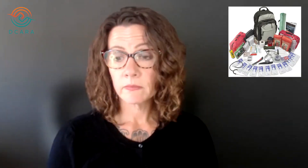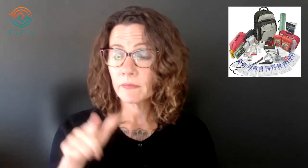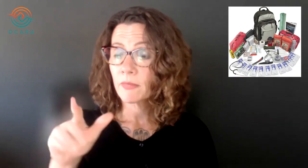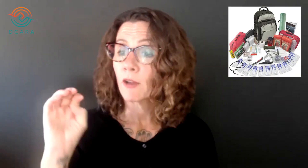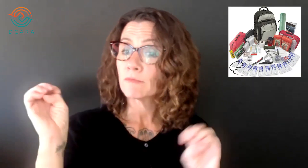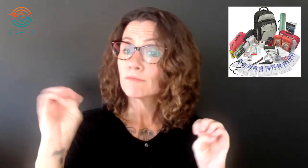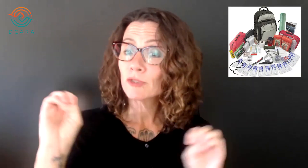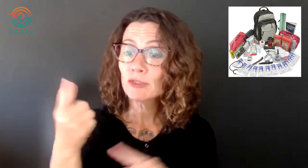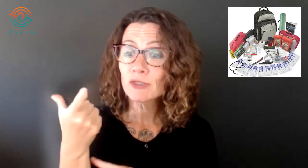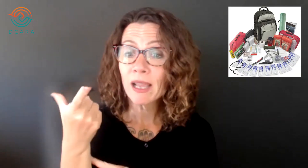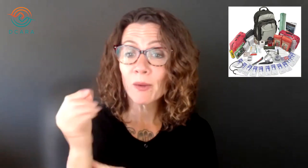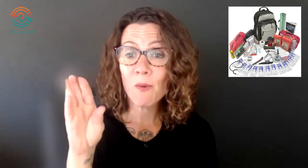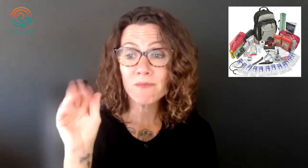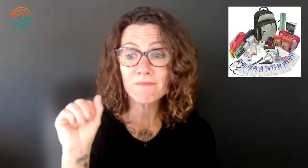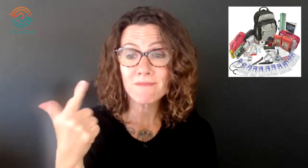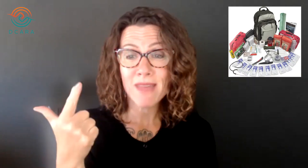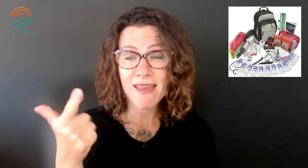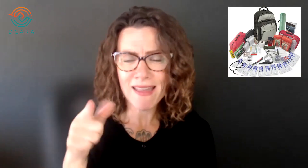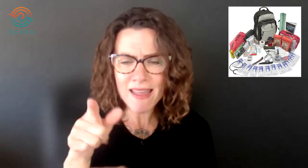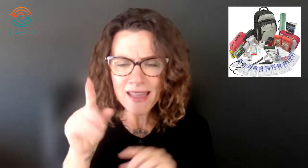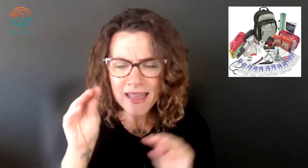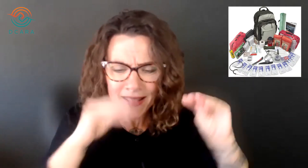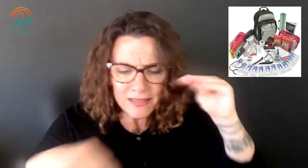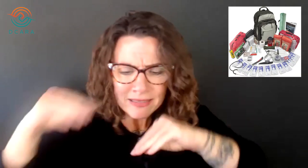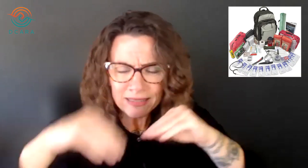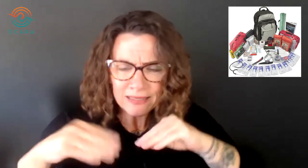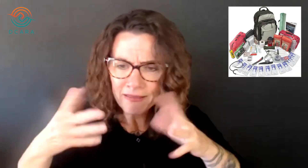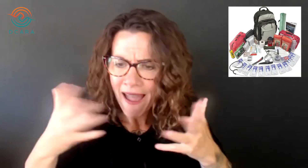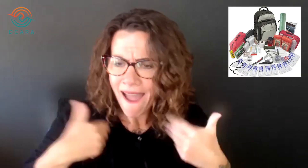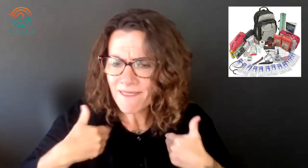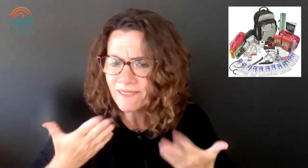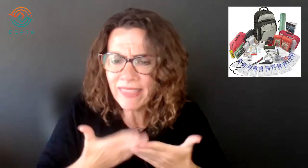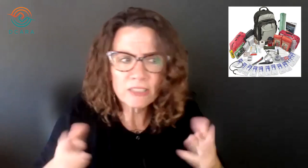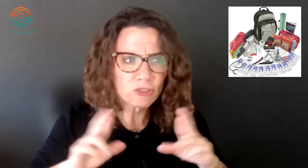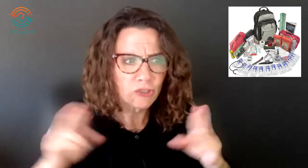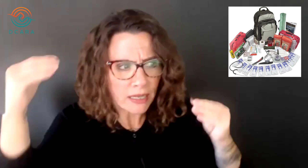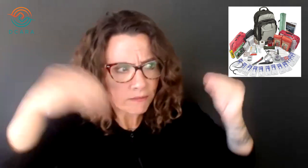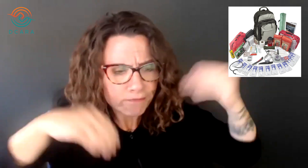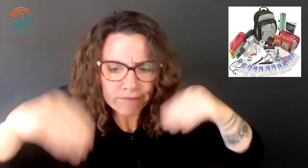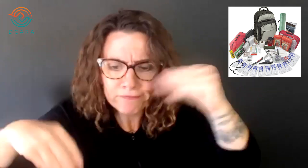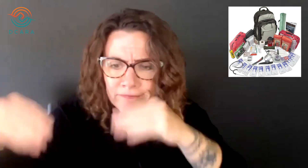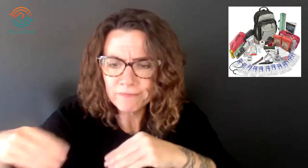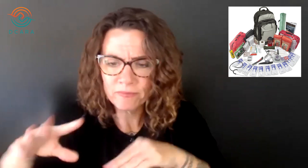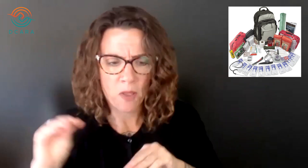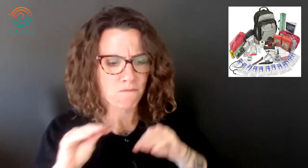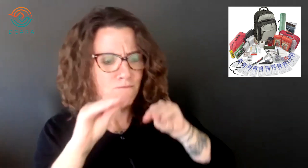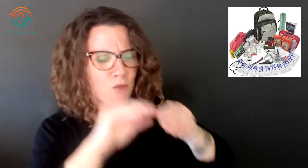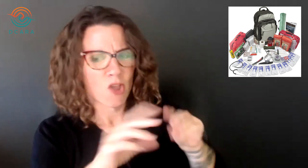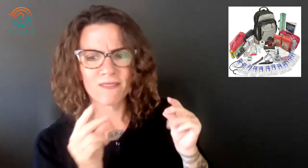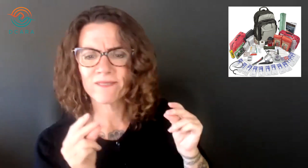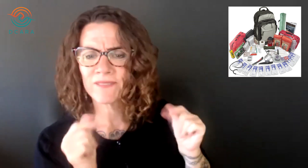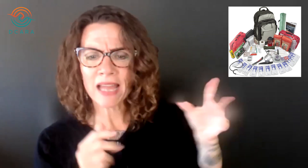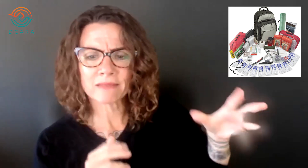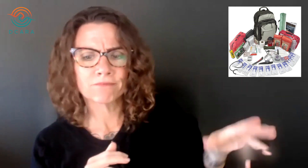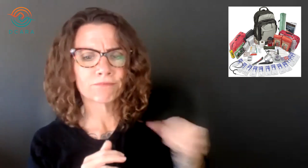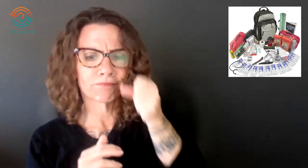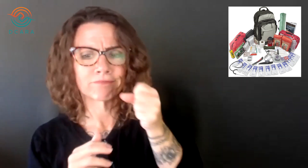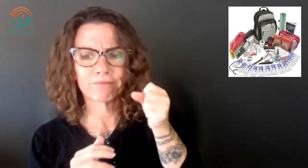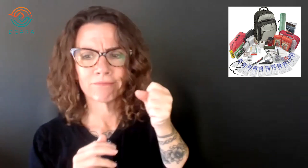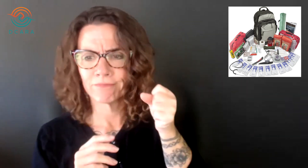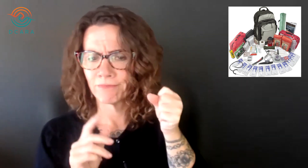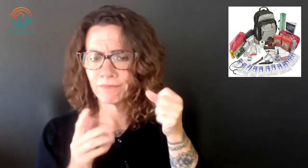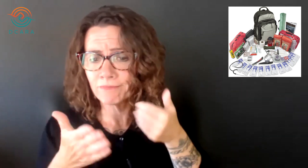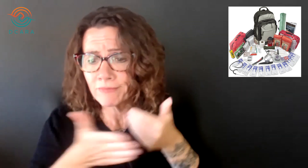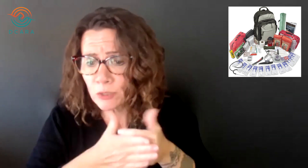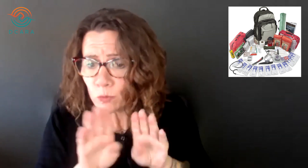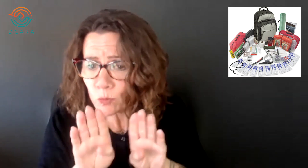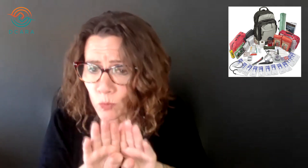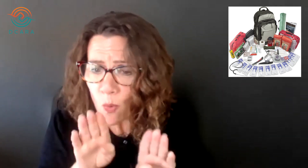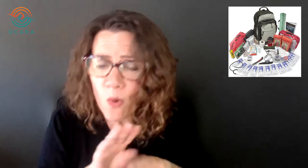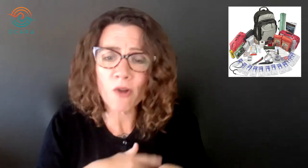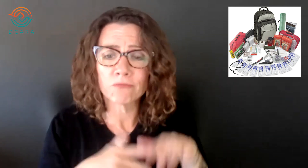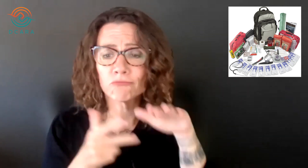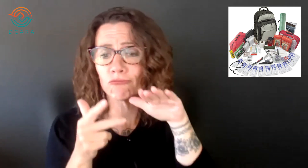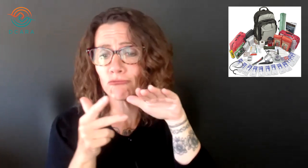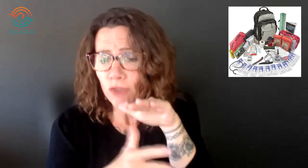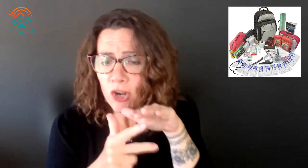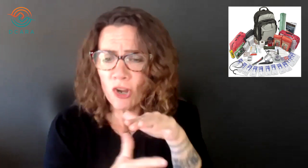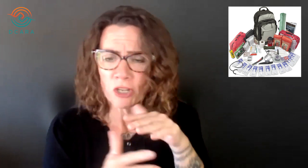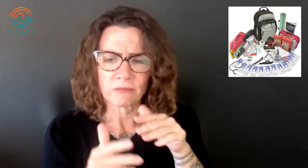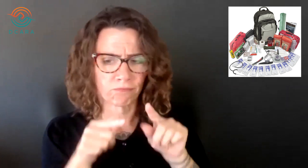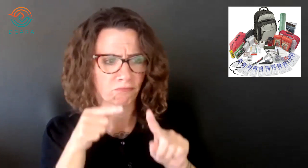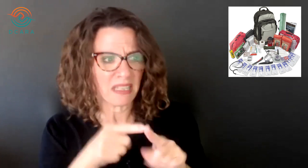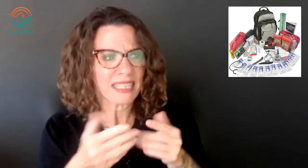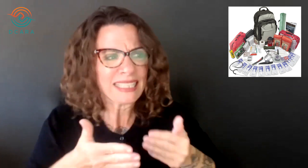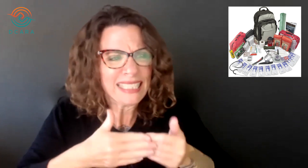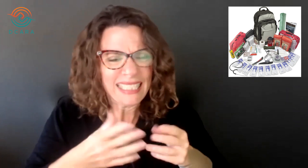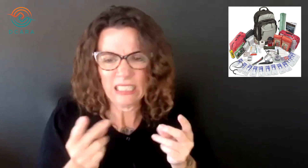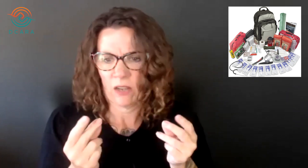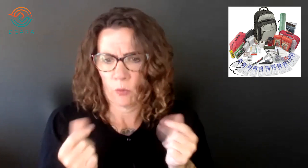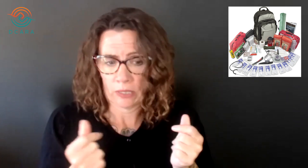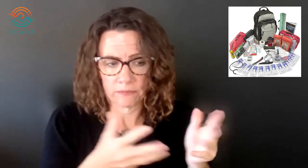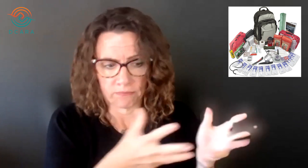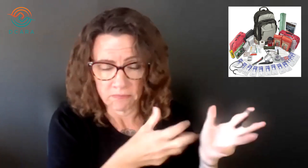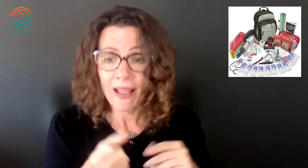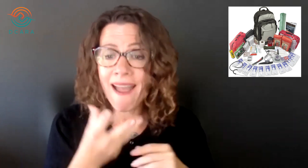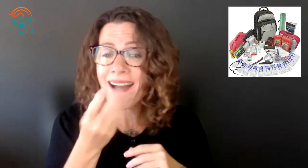Put together your emergency to-go bag and keep it easily accessible.